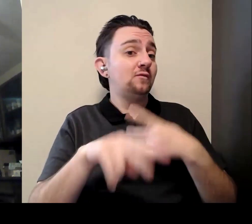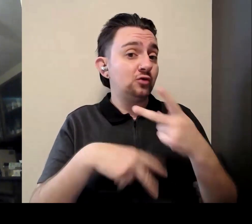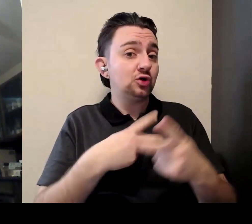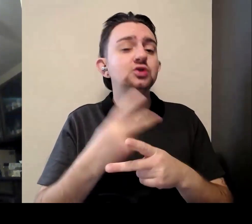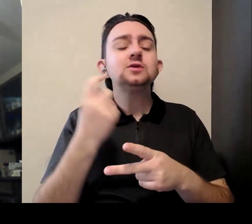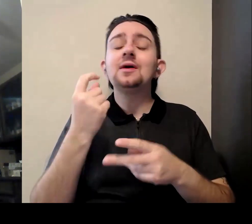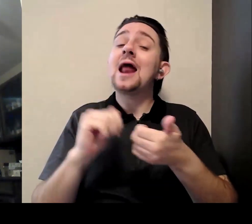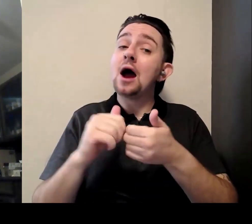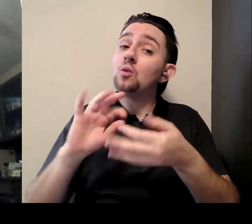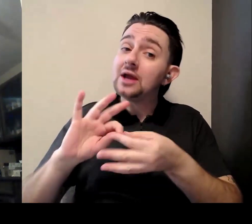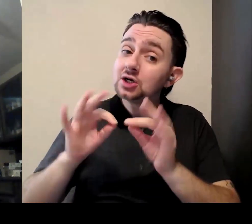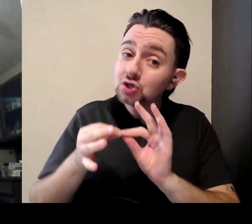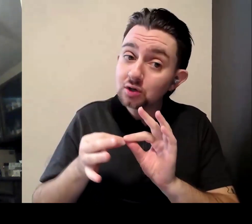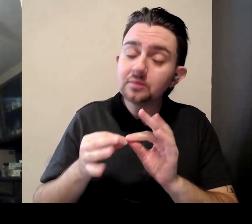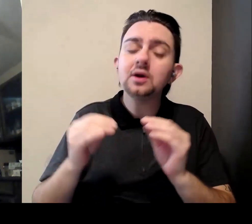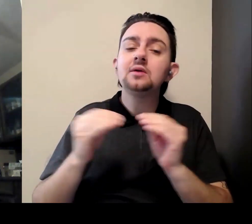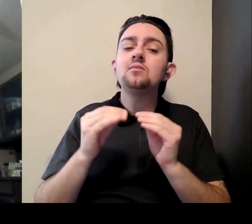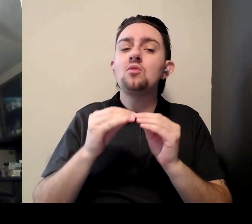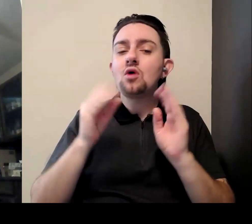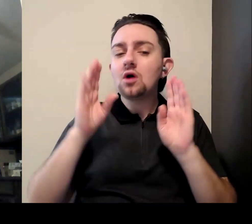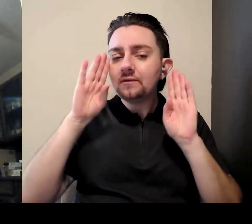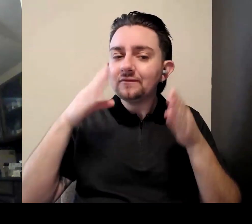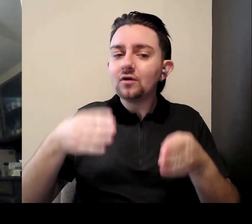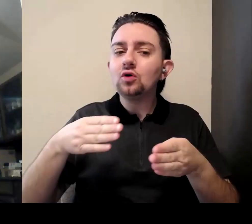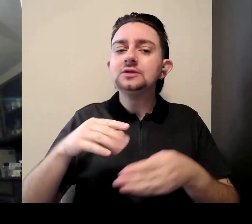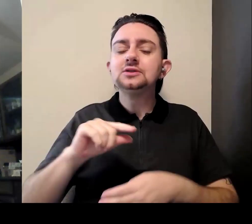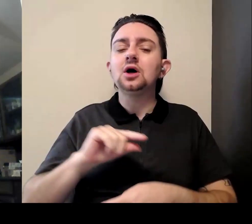And there are many examples of that in my chapters in Dr.